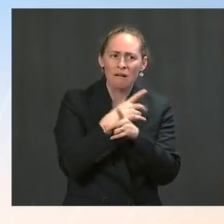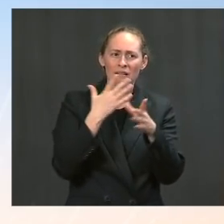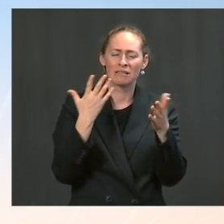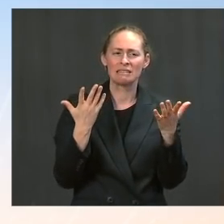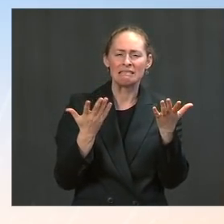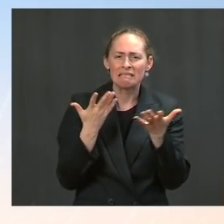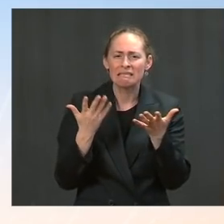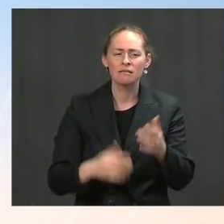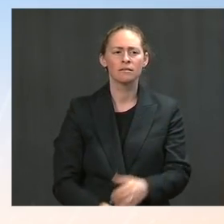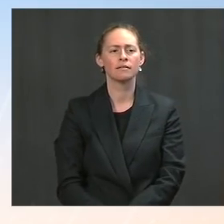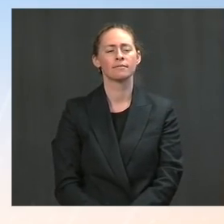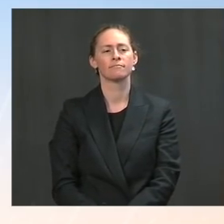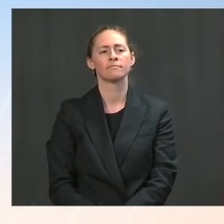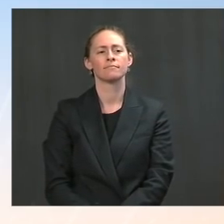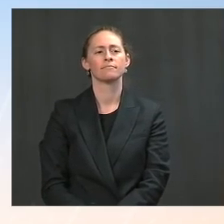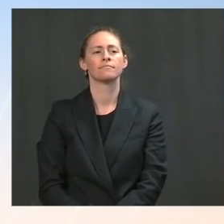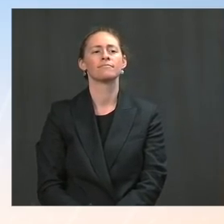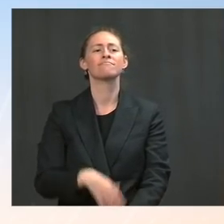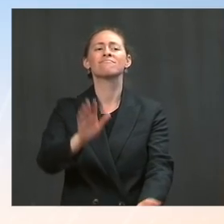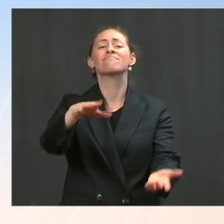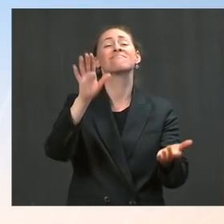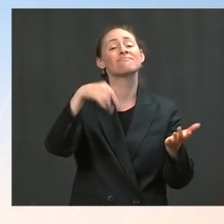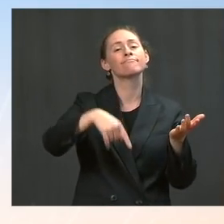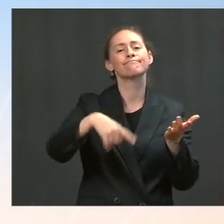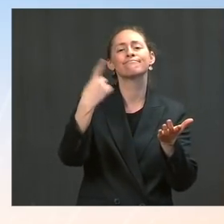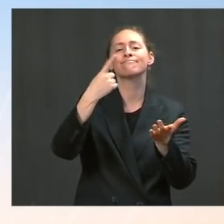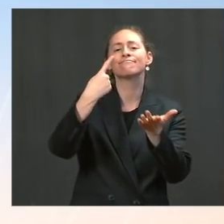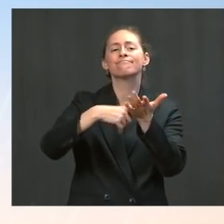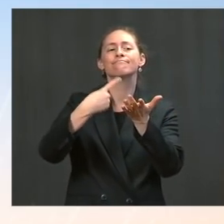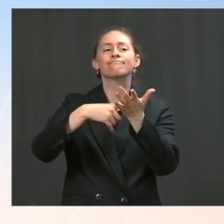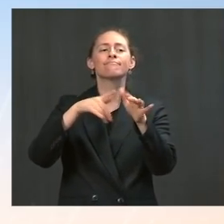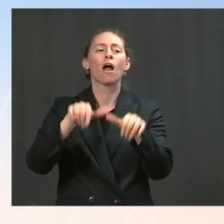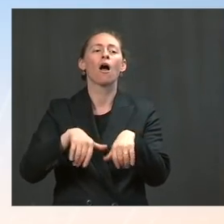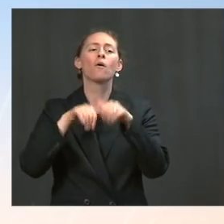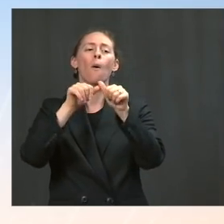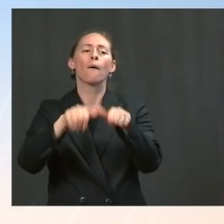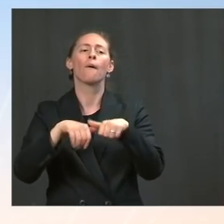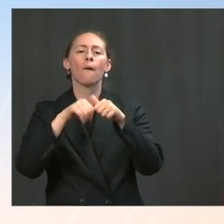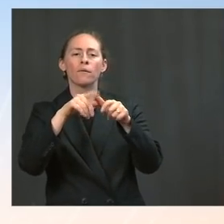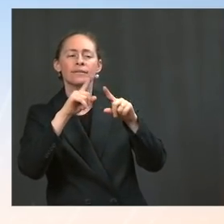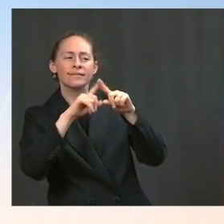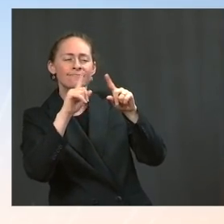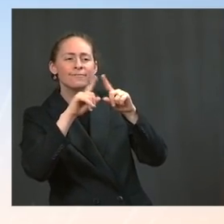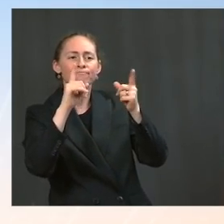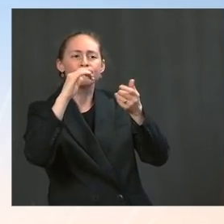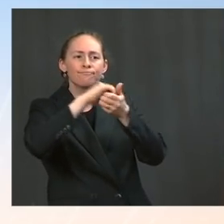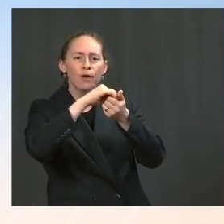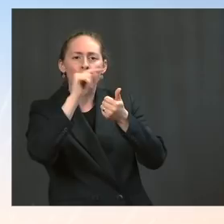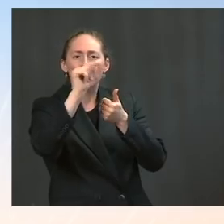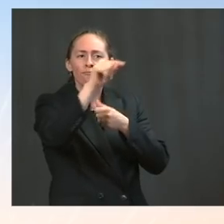there's always ongoing discussions, both with our partners in the region and others, before an announcement is made.